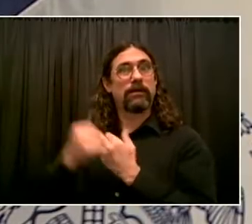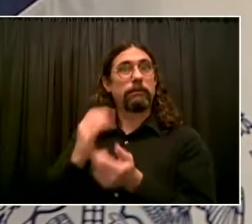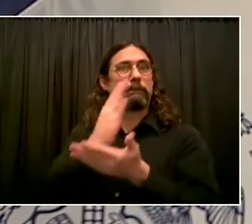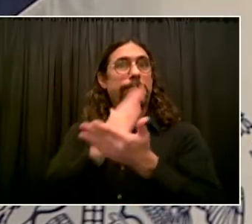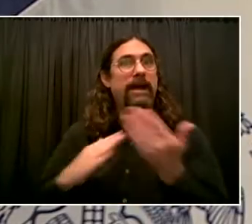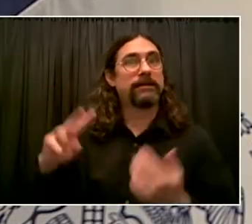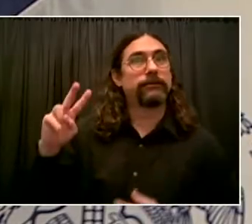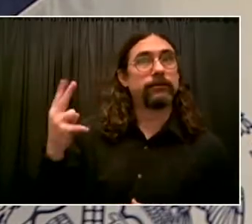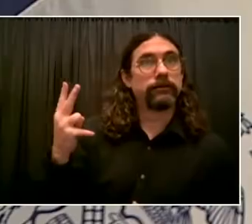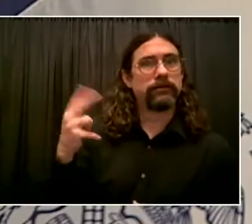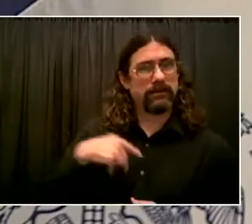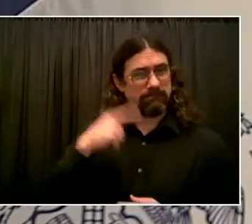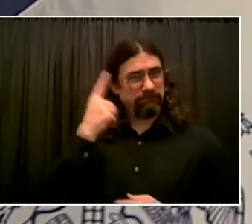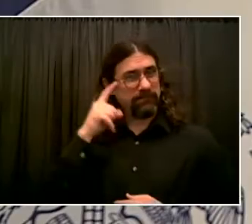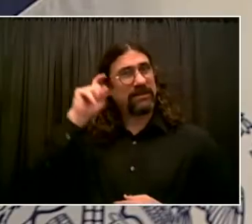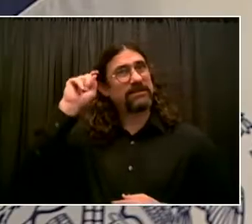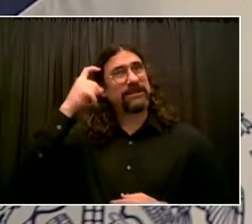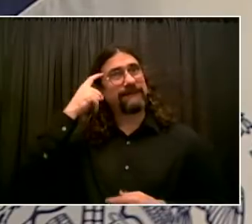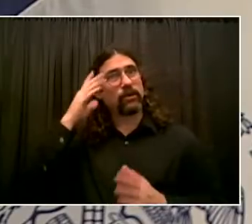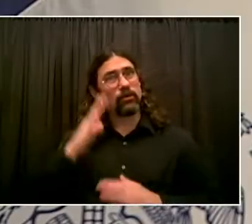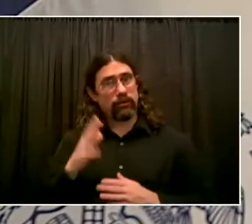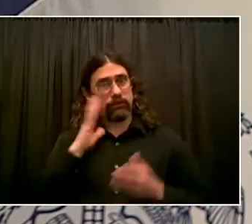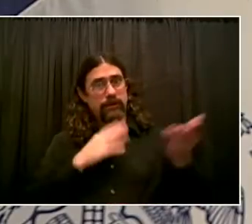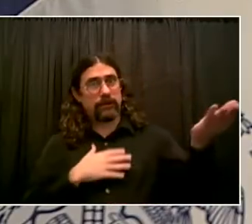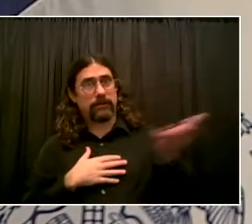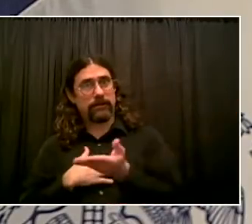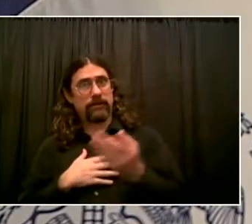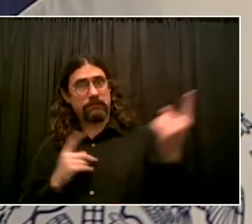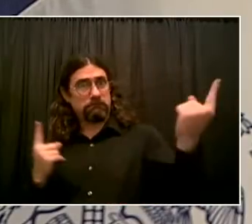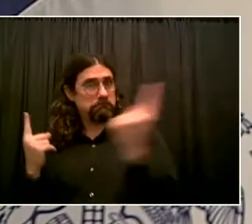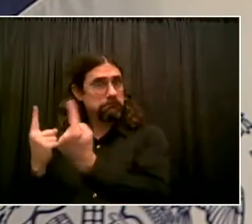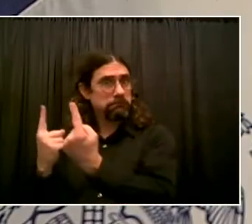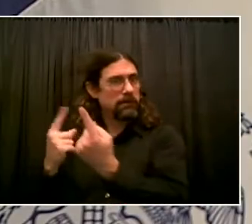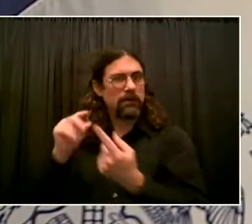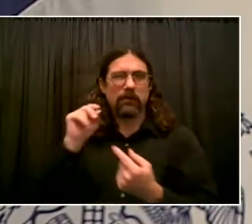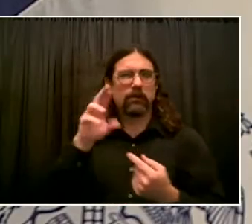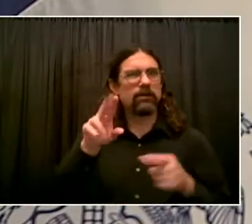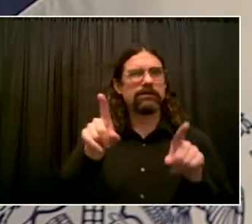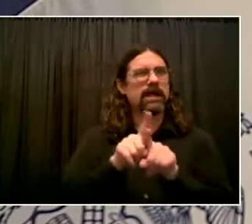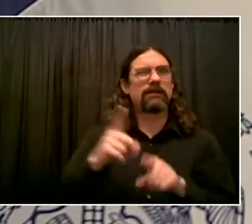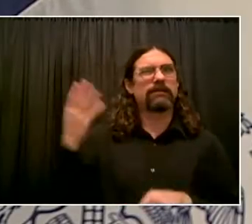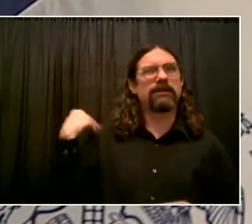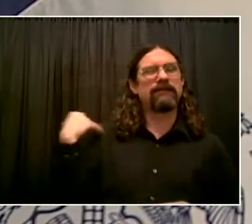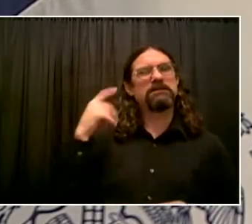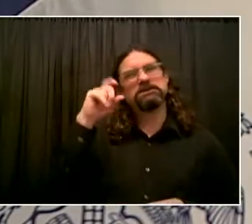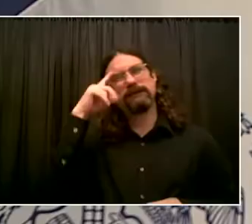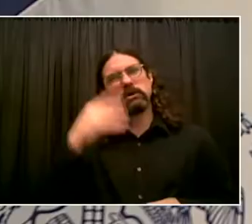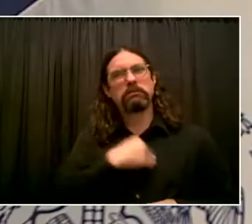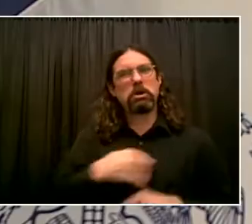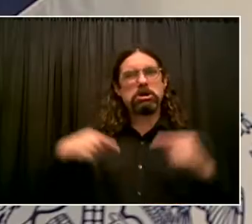THE GOVERNOR AND MAYOR NOT NECESSARILY BEING ON THE SAME PAGE. AND DO YOU HAVE ANY REGRETS